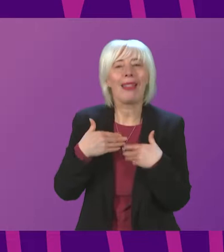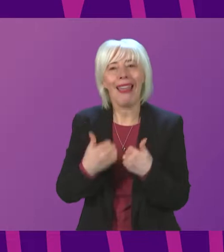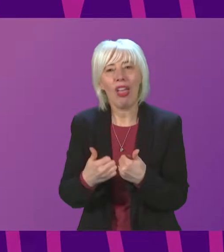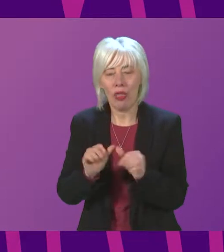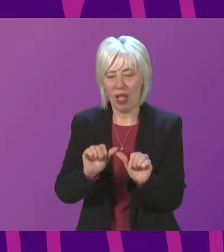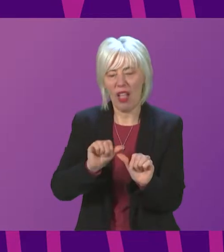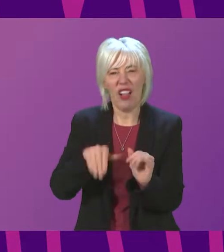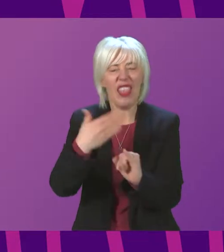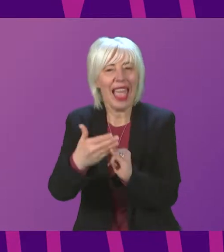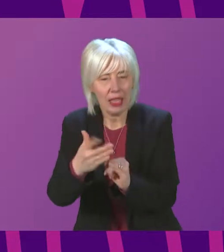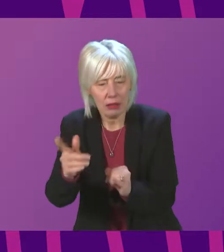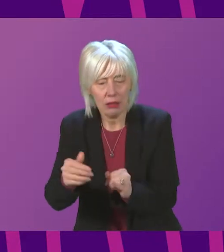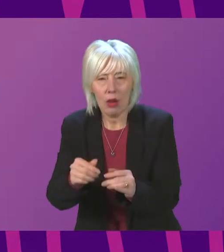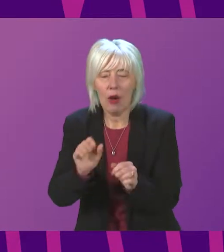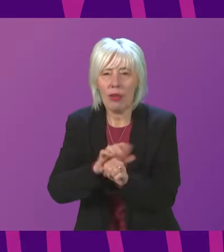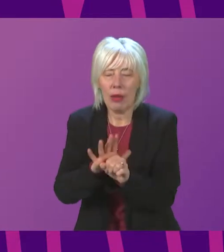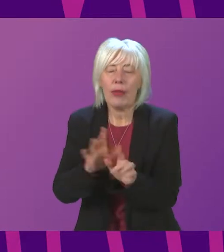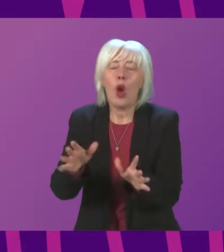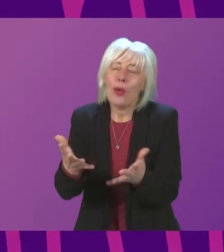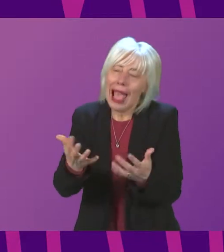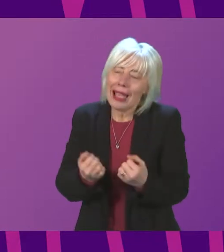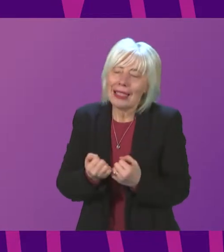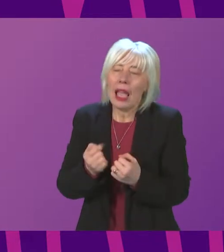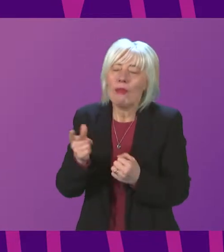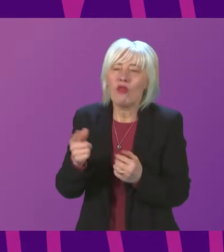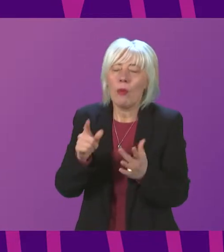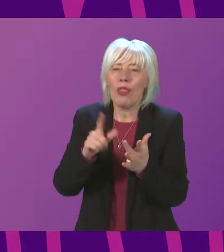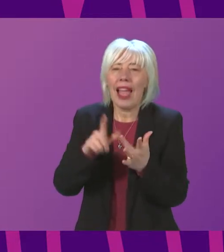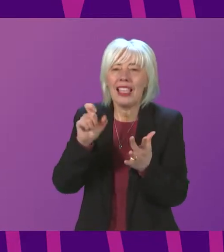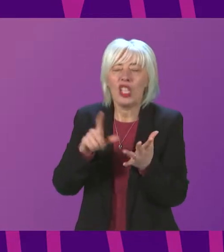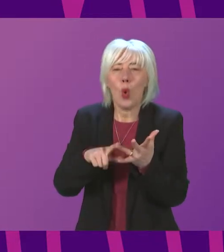We accept the outcome of the ICO’s investigation and that the app’s privacy information notice